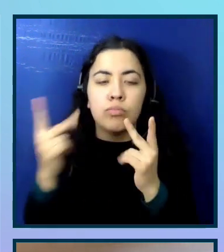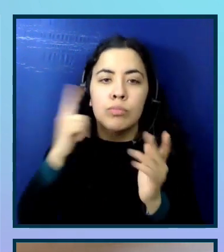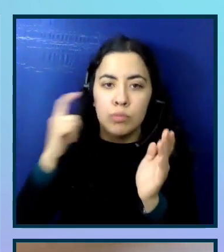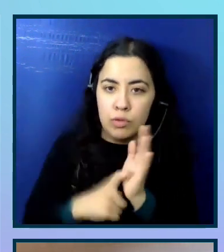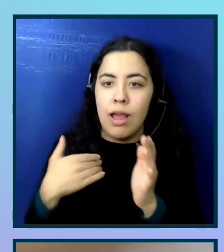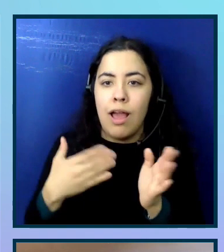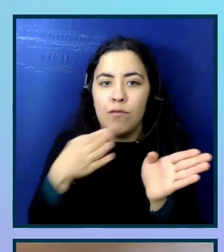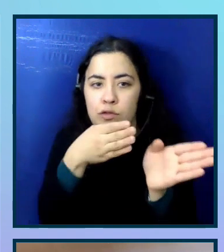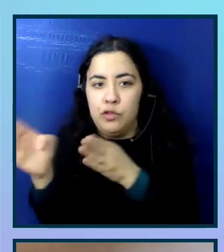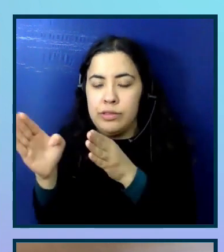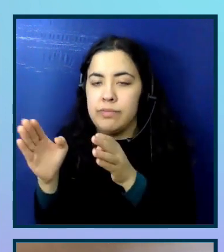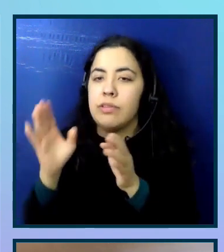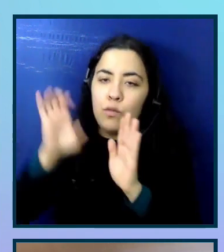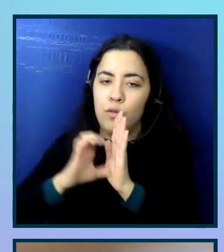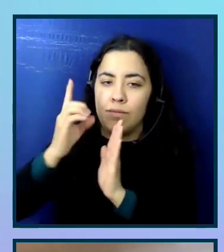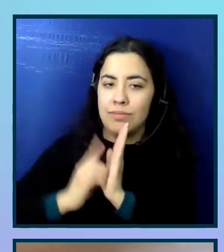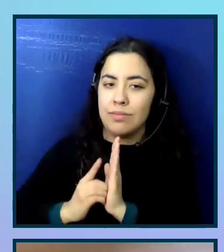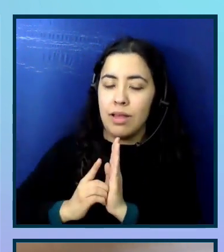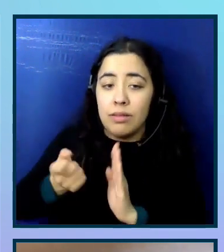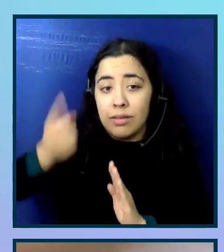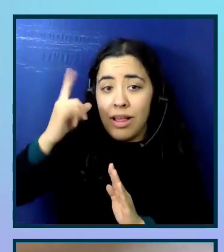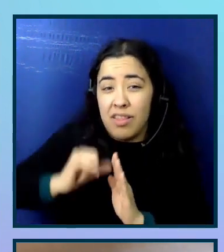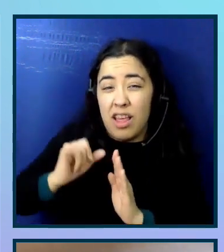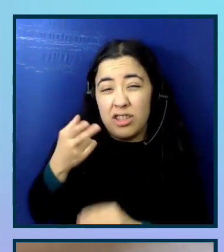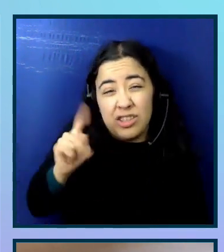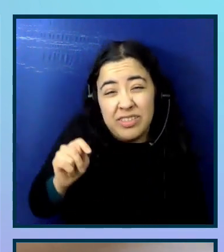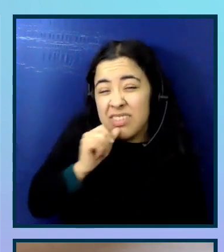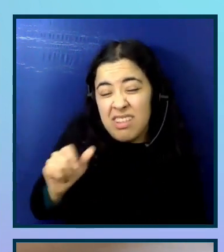However, that shift is not very easy to define.